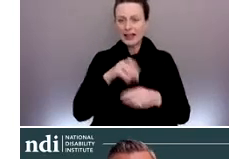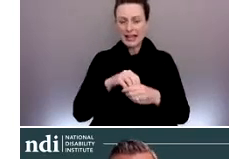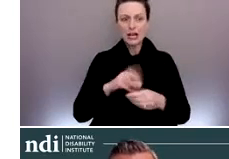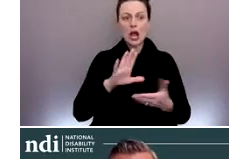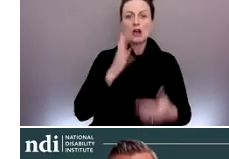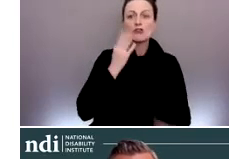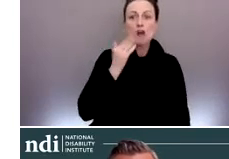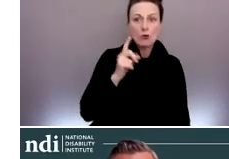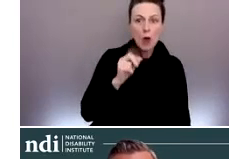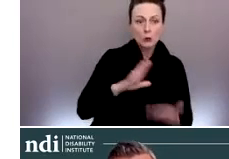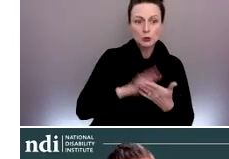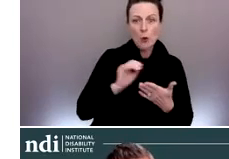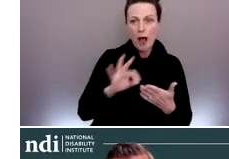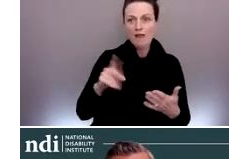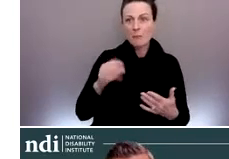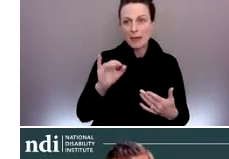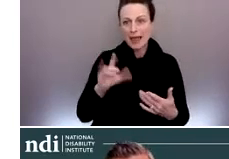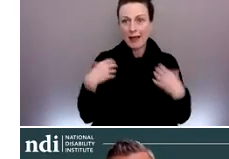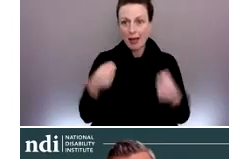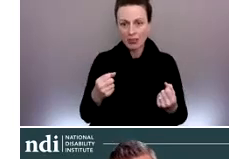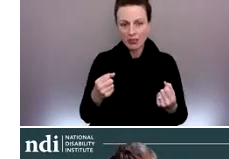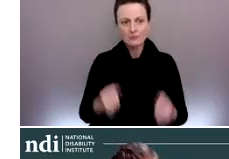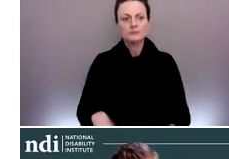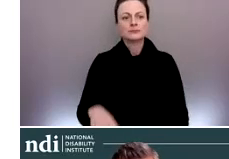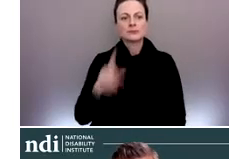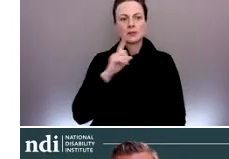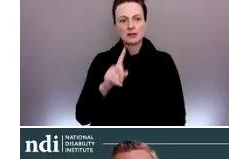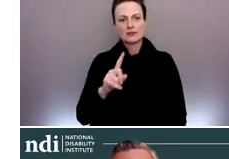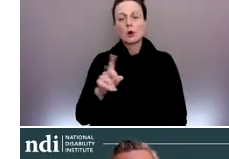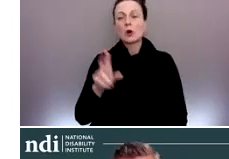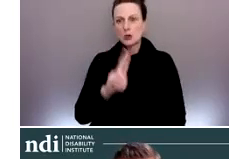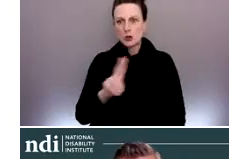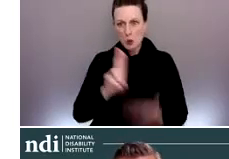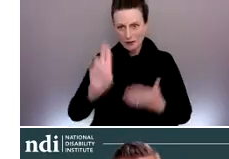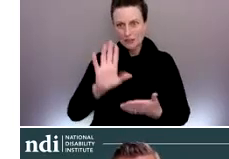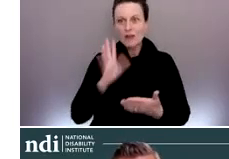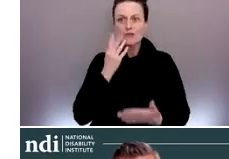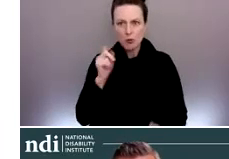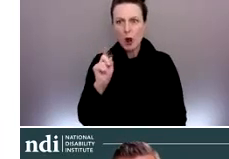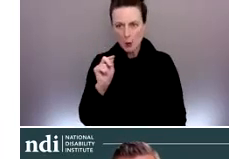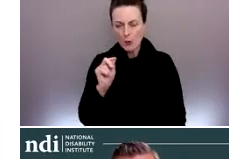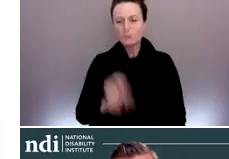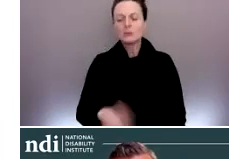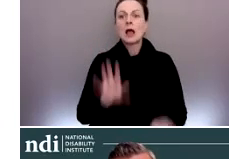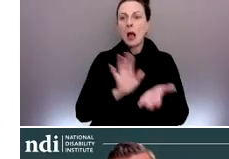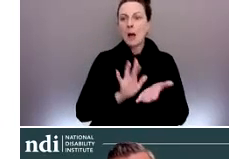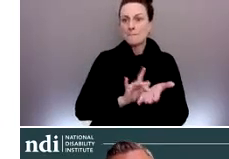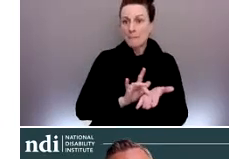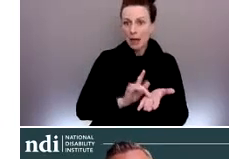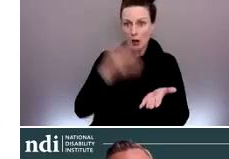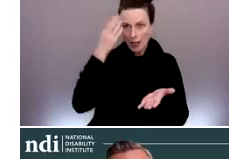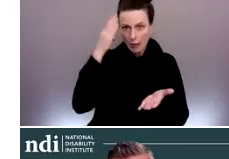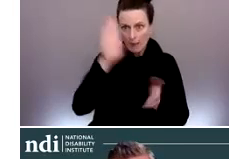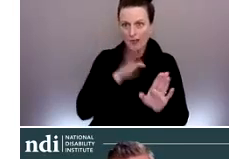University of Colorado Anschutz Medical Campus. A medical anthropologist, his programs include 10